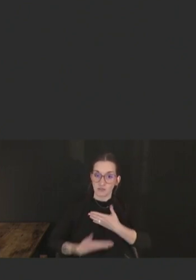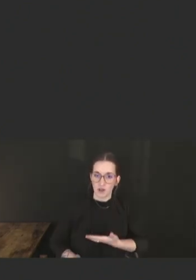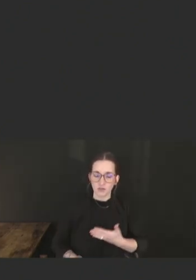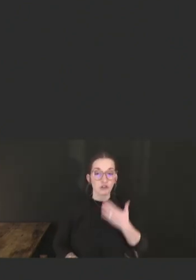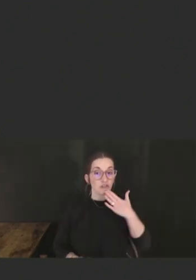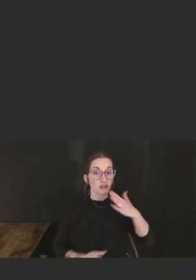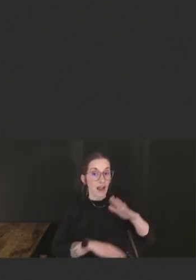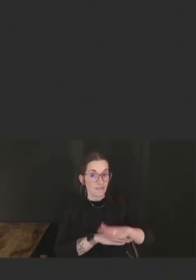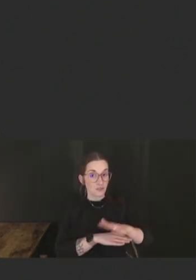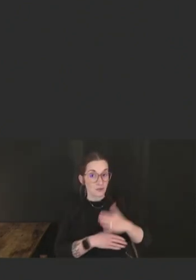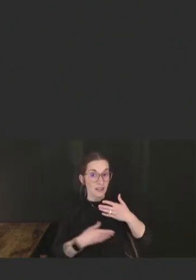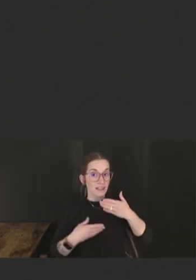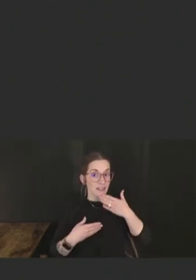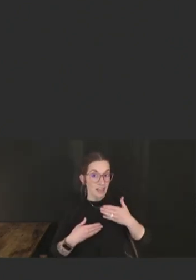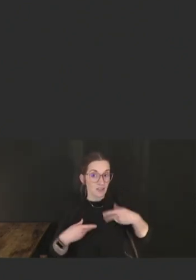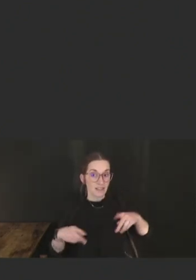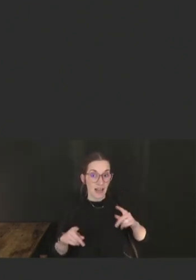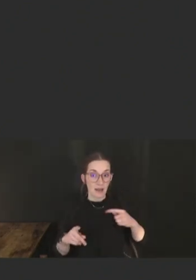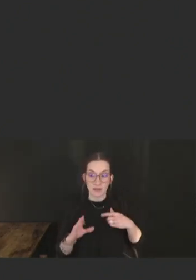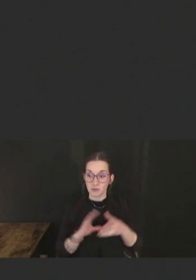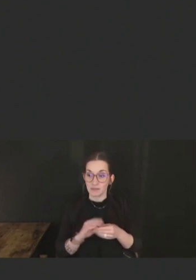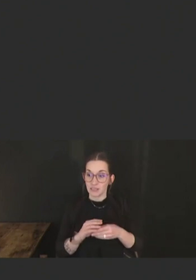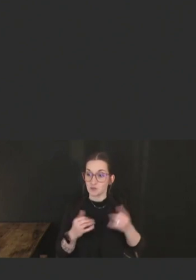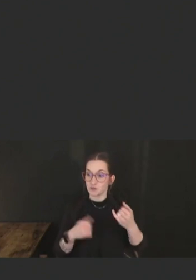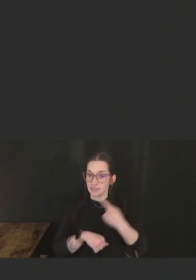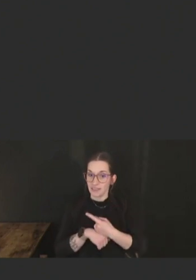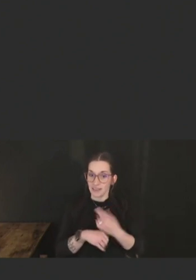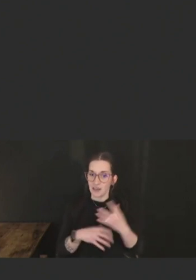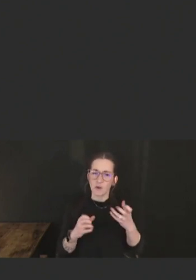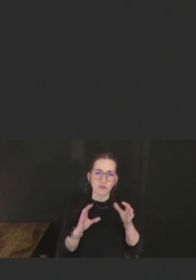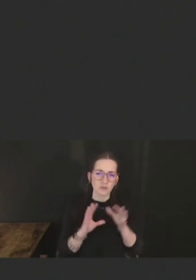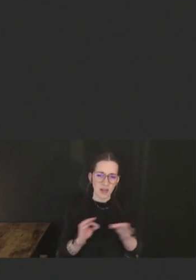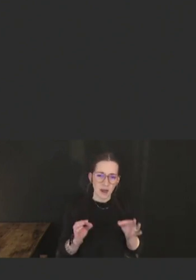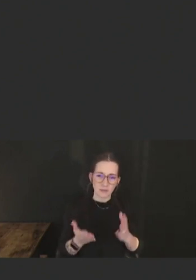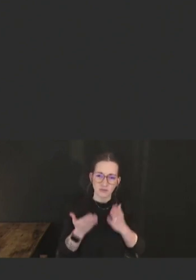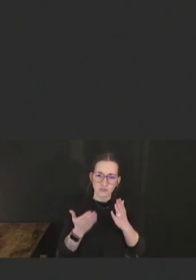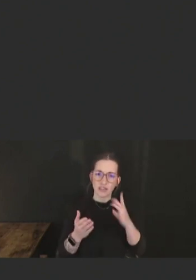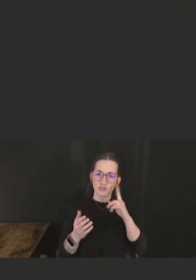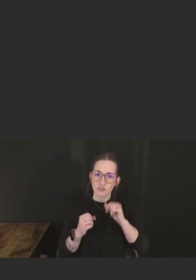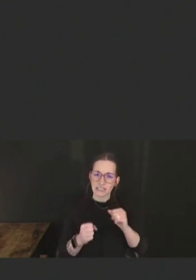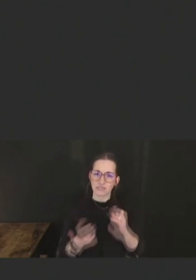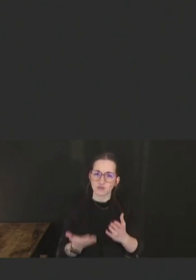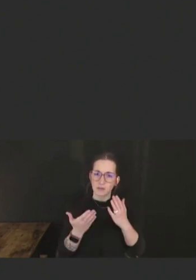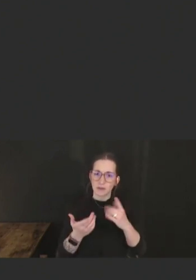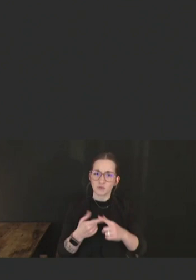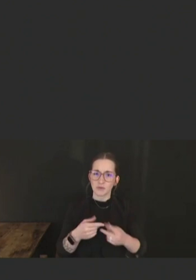Thank you for allowing me to speak today. I want to comment and suggest the strategic recommendation to increase vaccine rates.